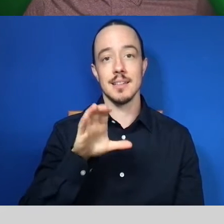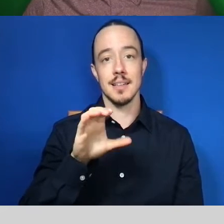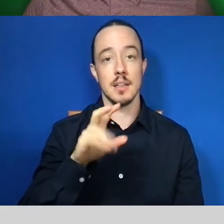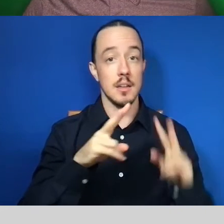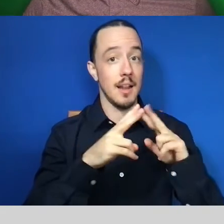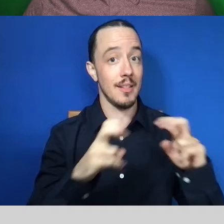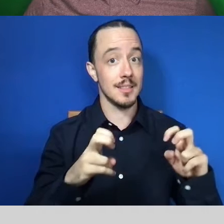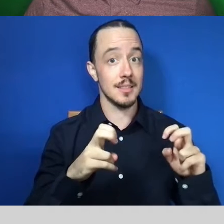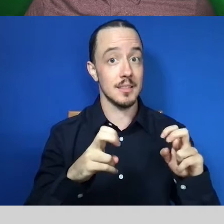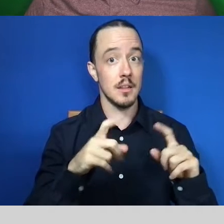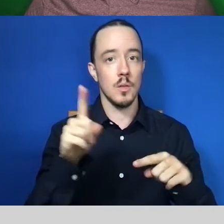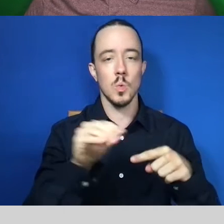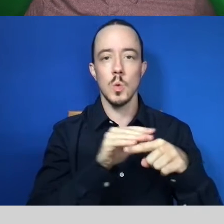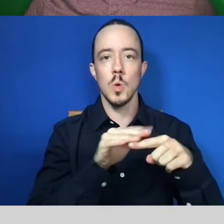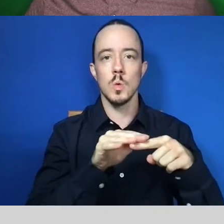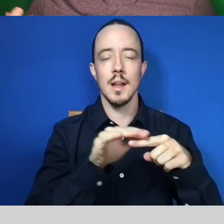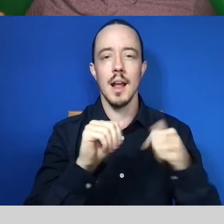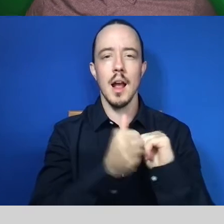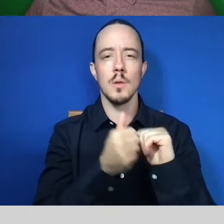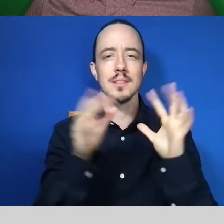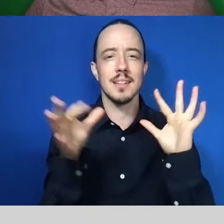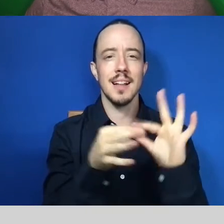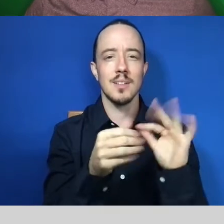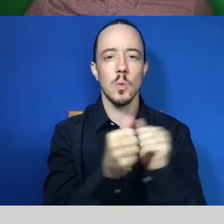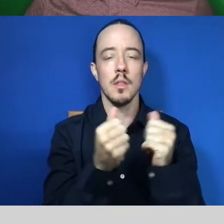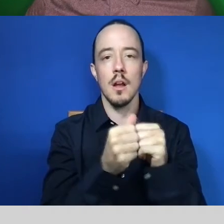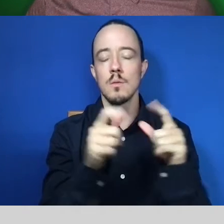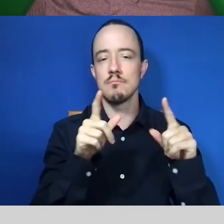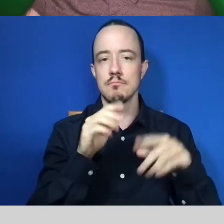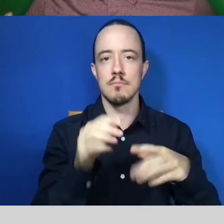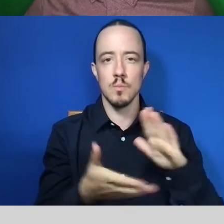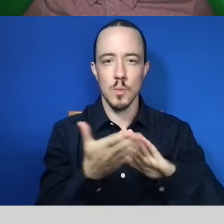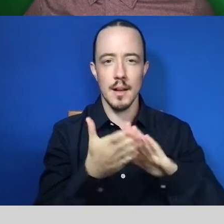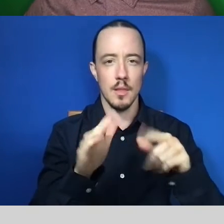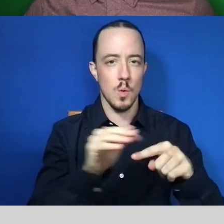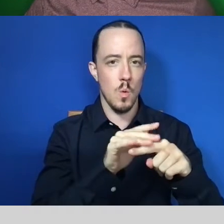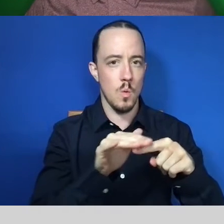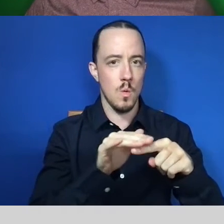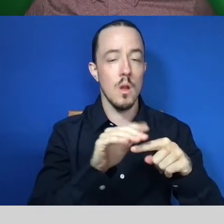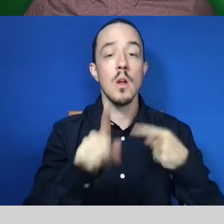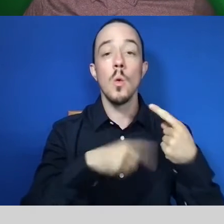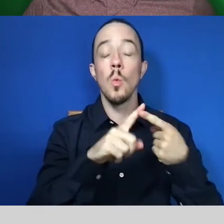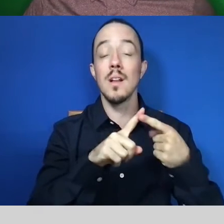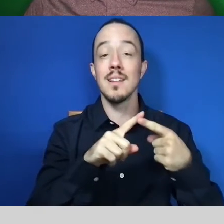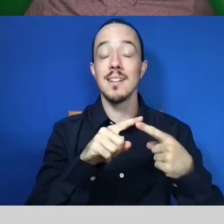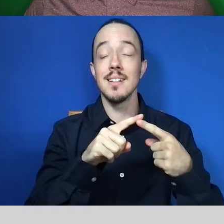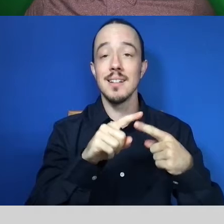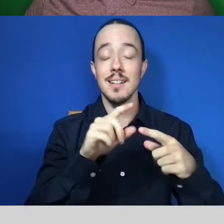We can use static analysis to glean insights about the way code is shaped and connected without executing that code.